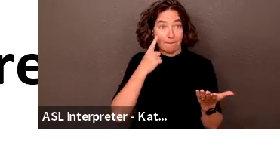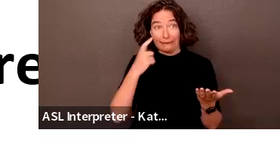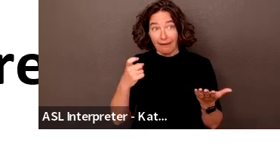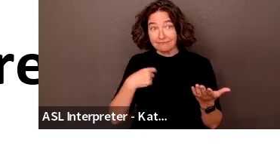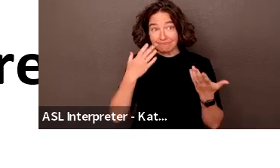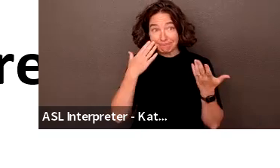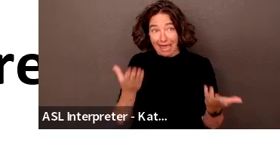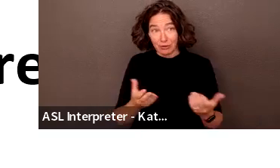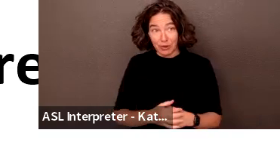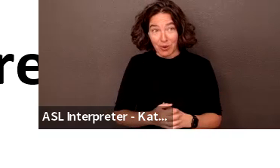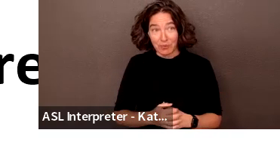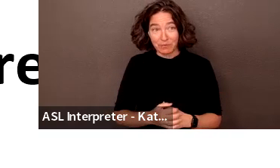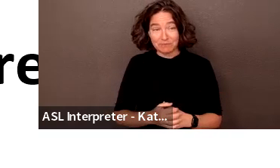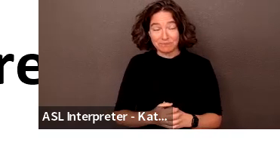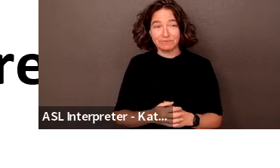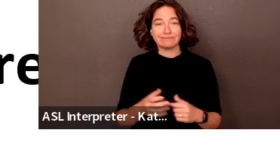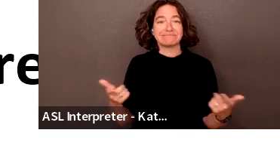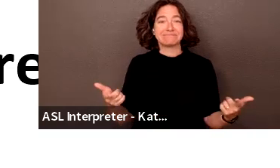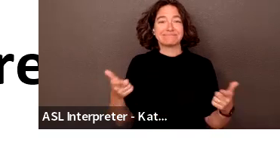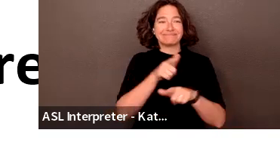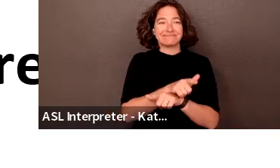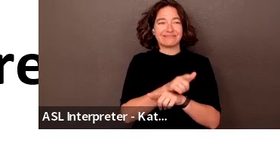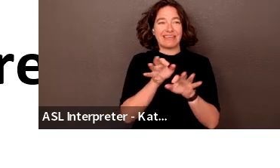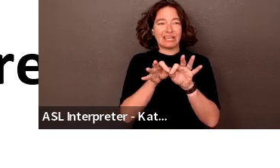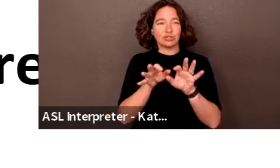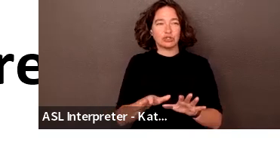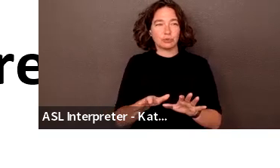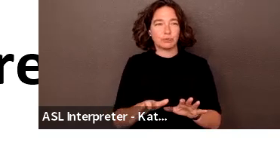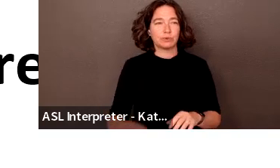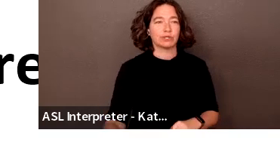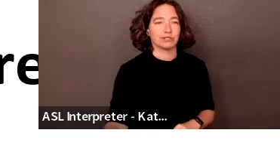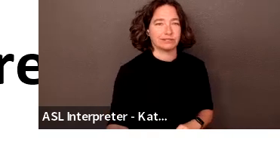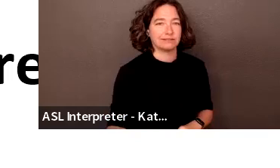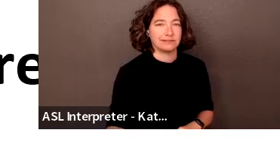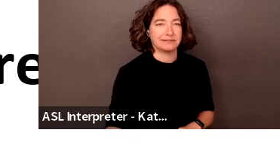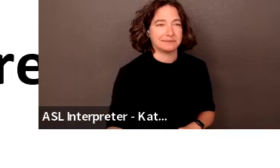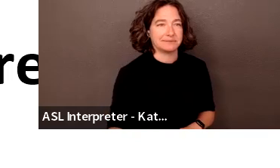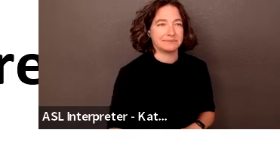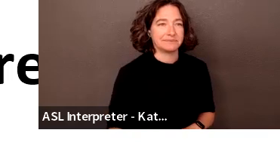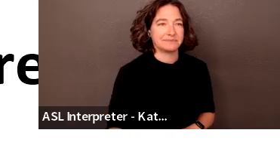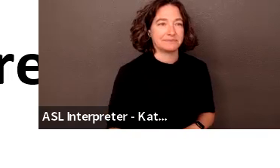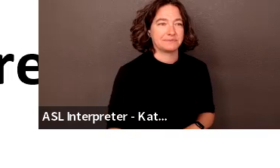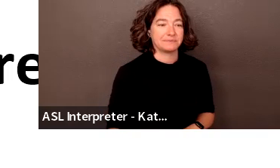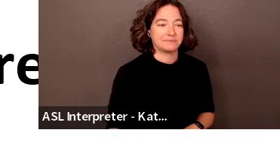Marshall. We have the community living Kurt Garrett and we have Anne Marie McLaughlin from New York university.